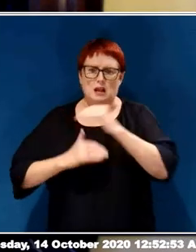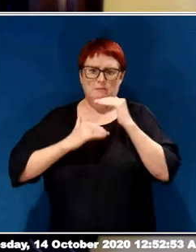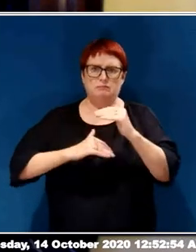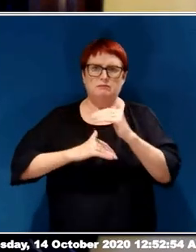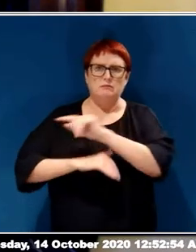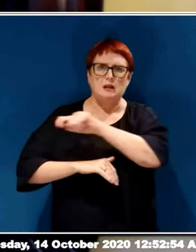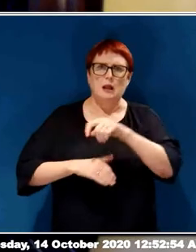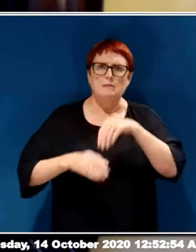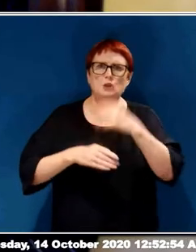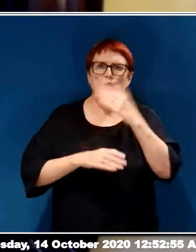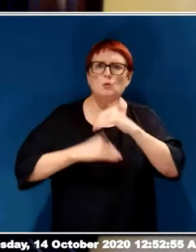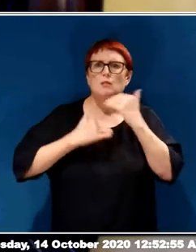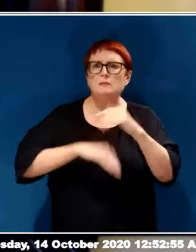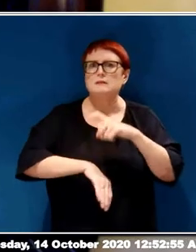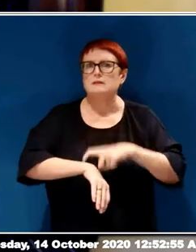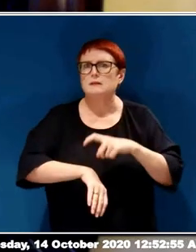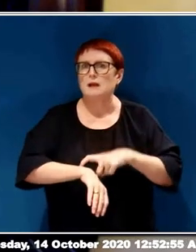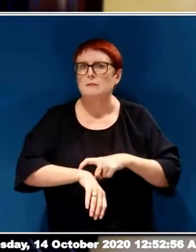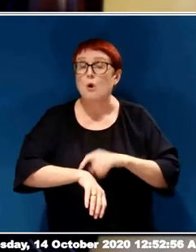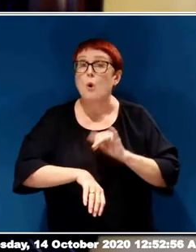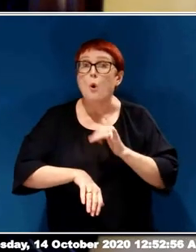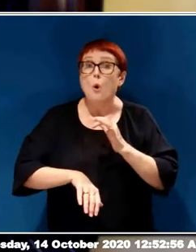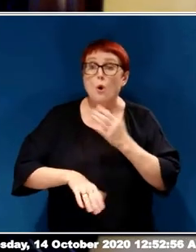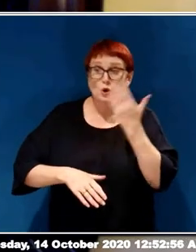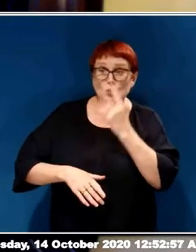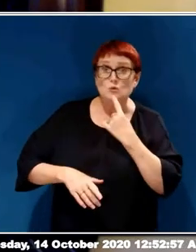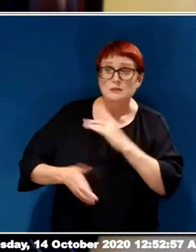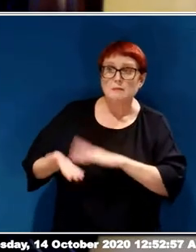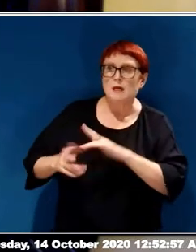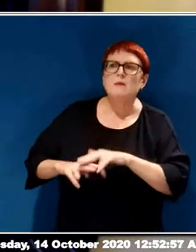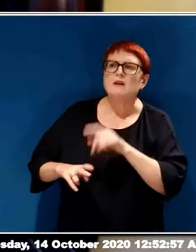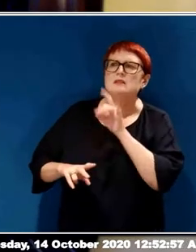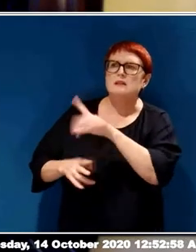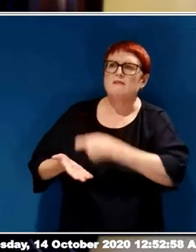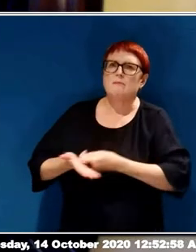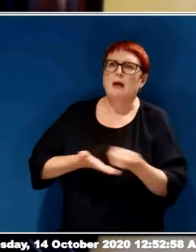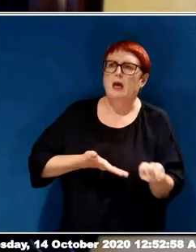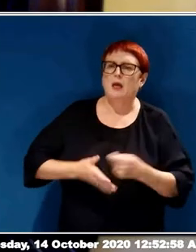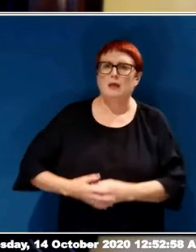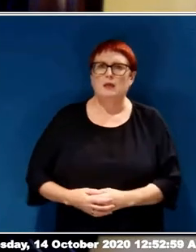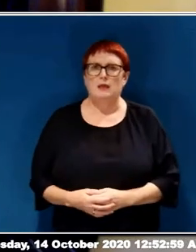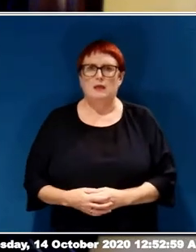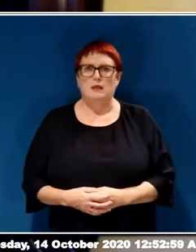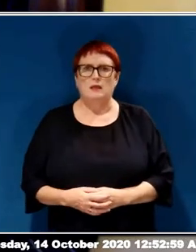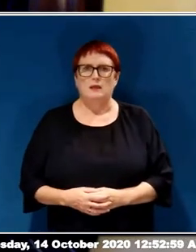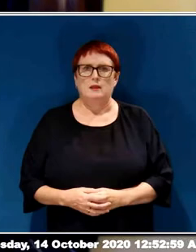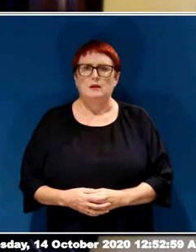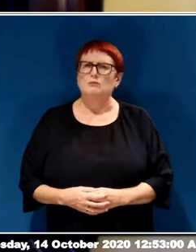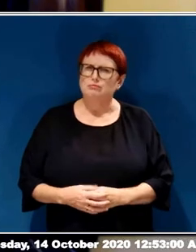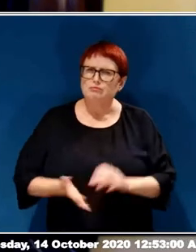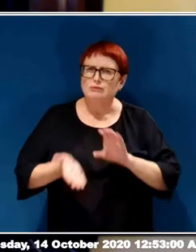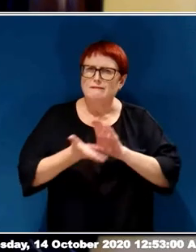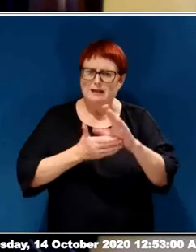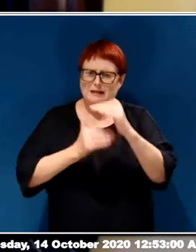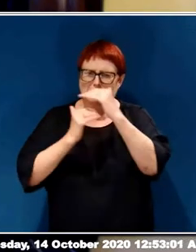So those funding gaps can serve to restrict students' access to a school or